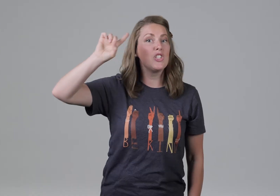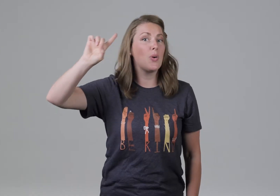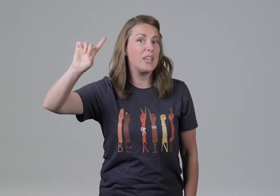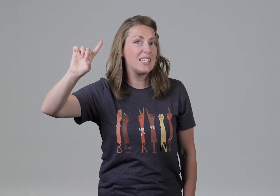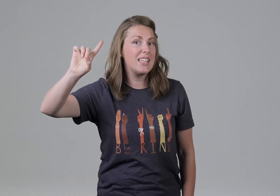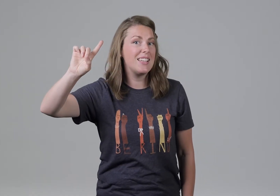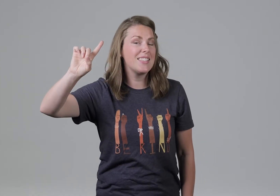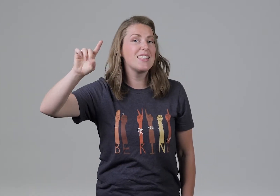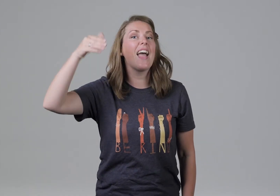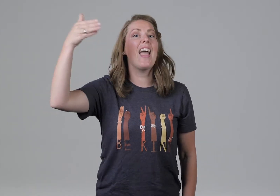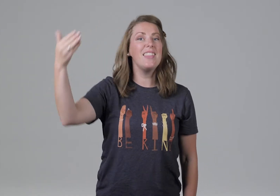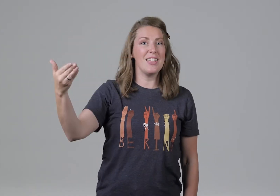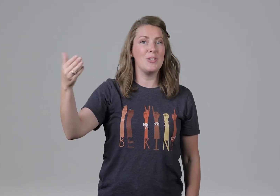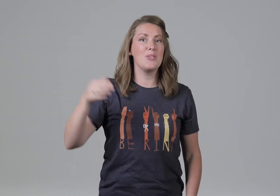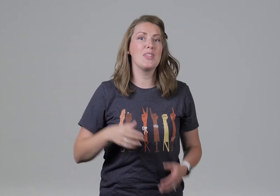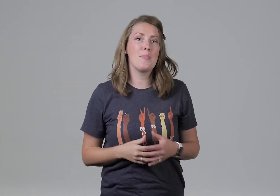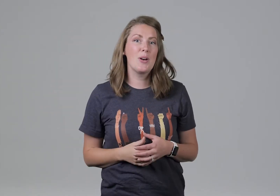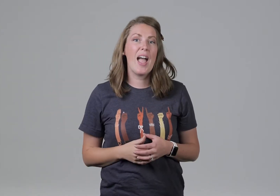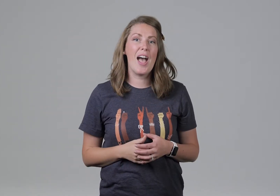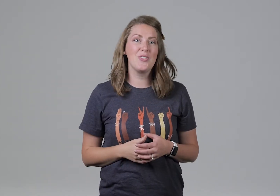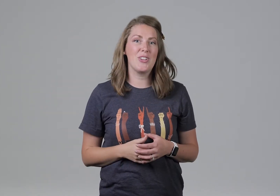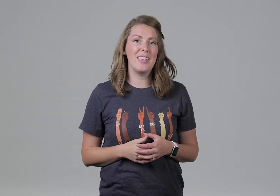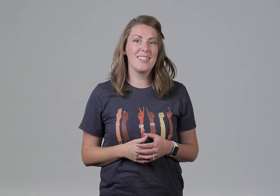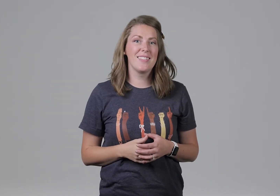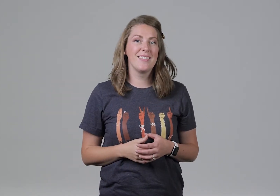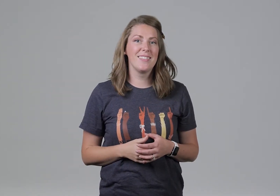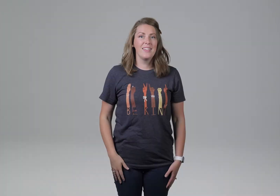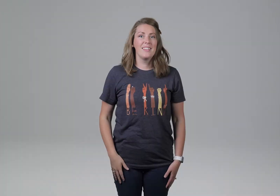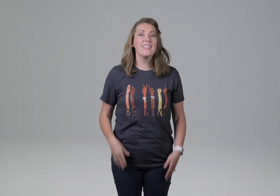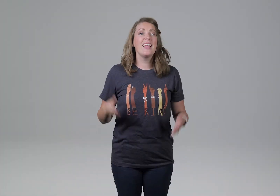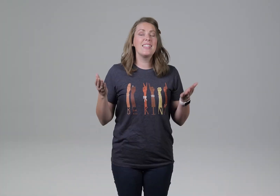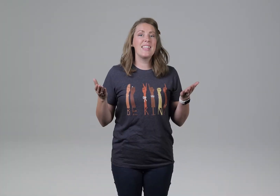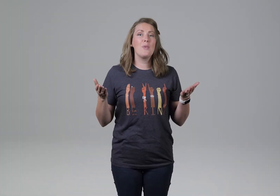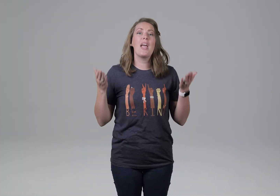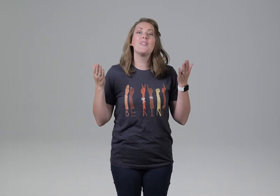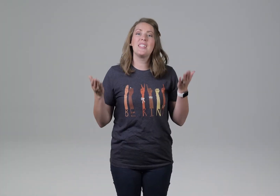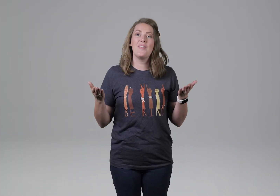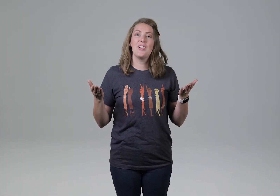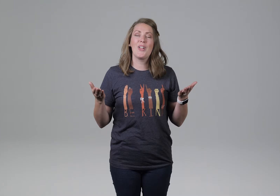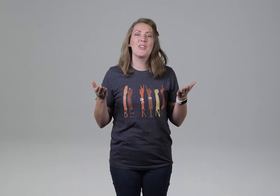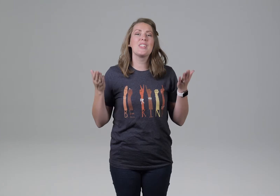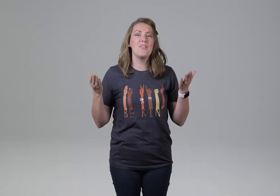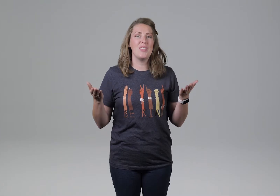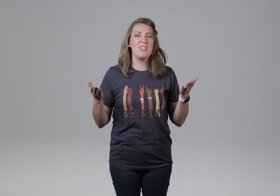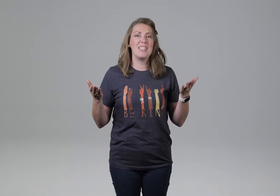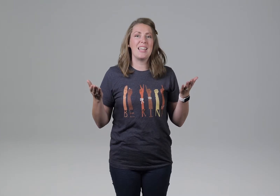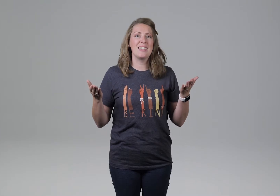showing a cents and then you do the number after it. Let's say we have seven dollars and fifty cents.